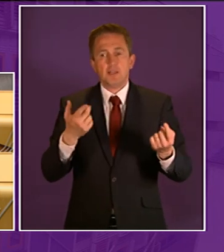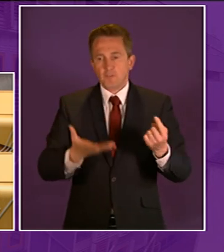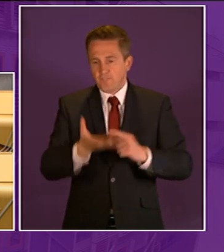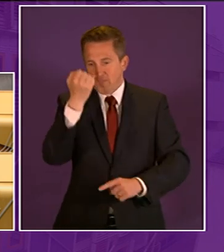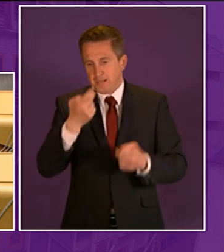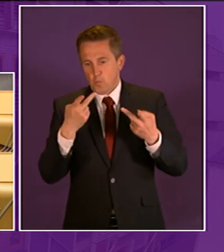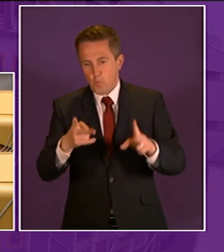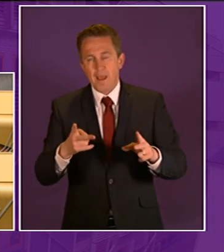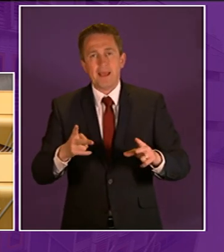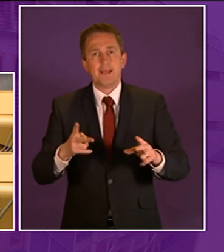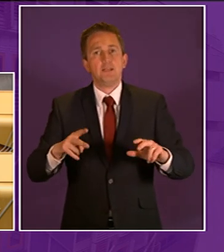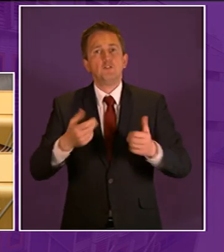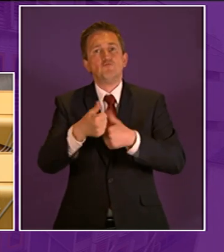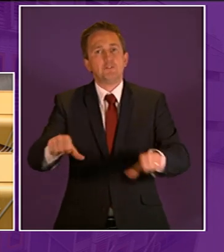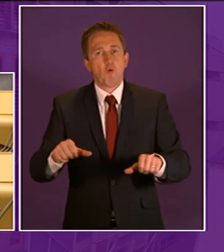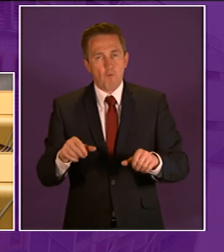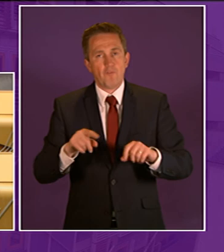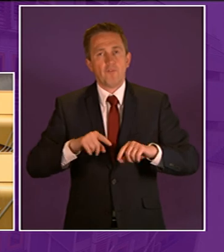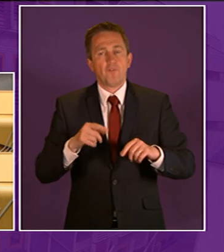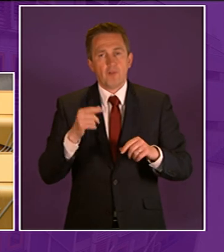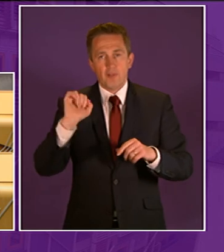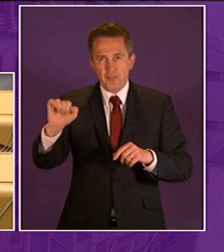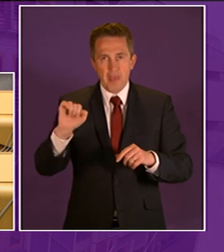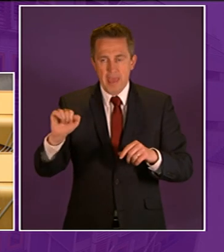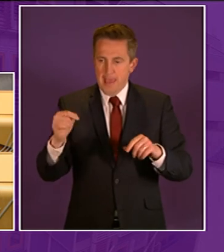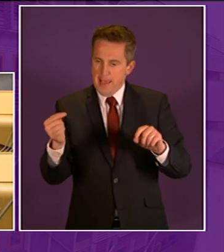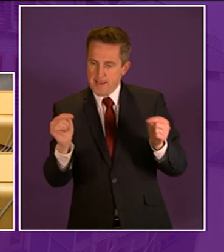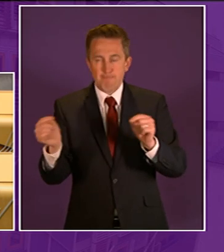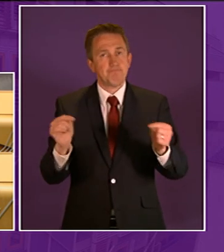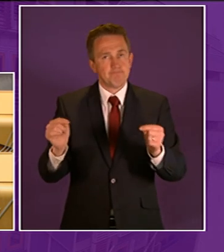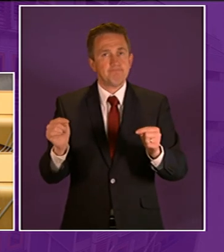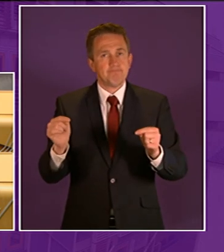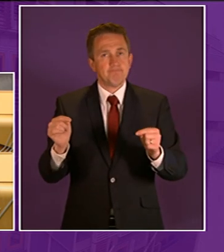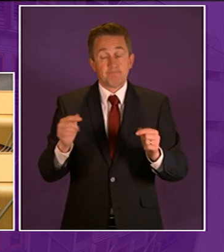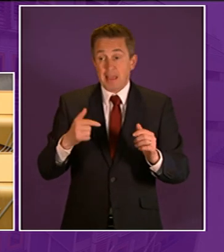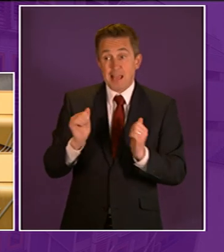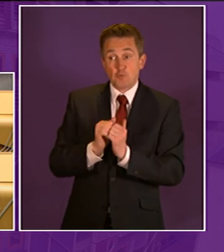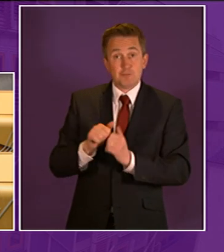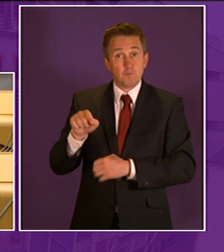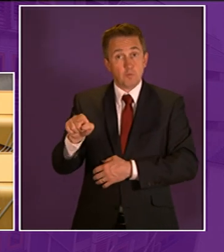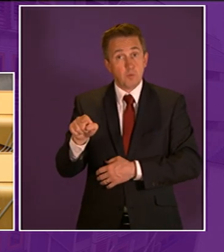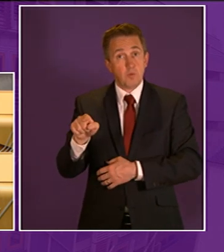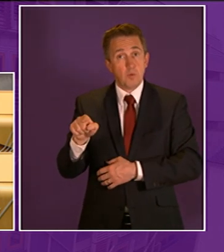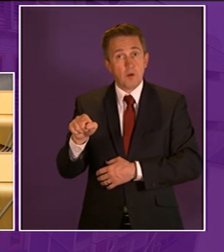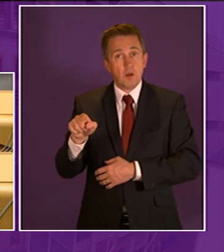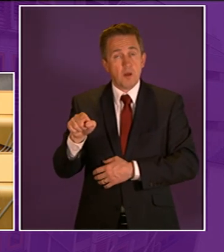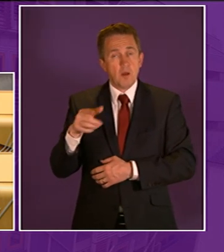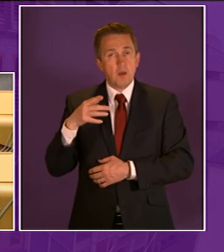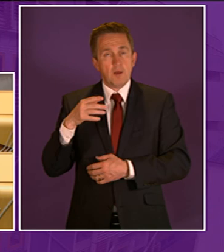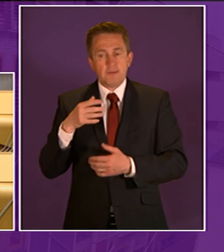I agree in principle with Mr MacDonald that there is an important emphasis on dialogue